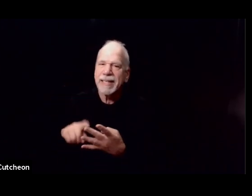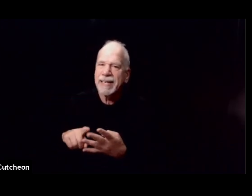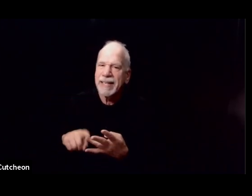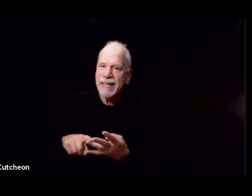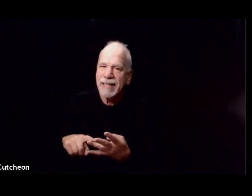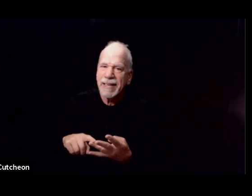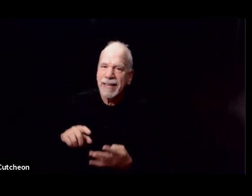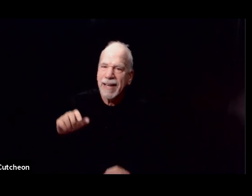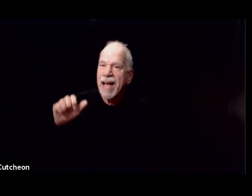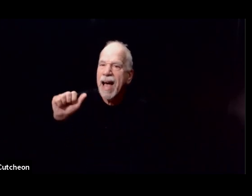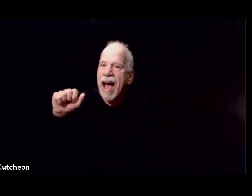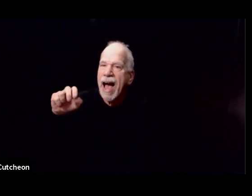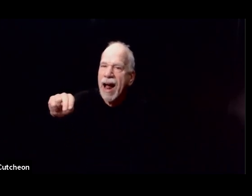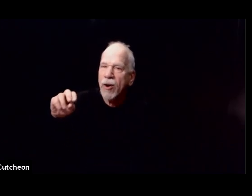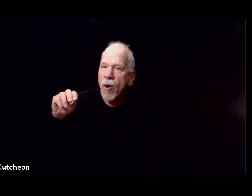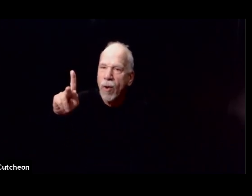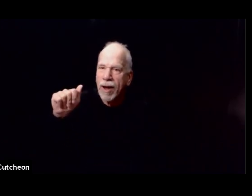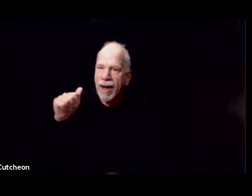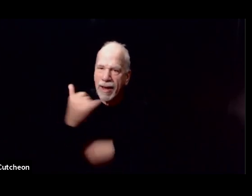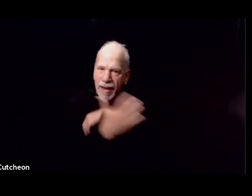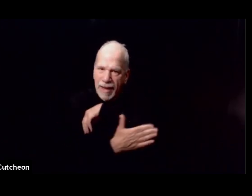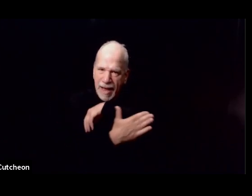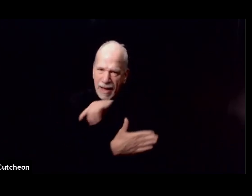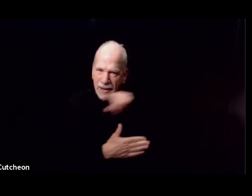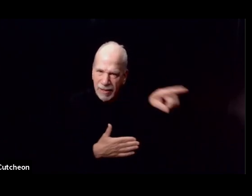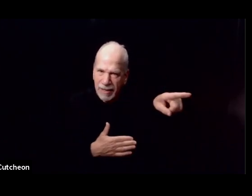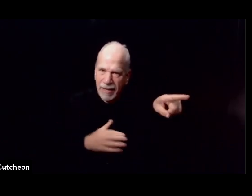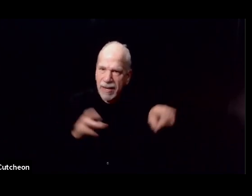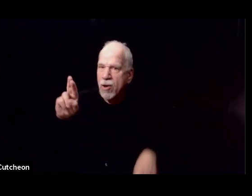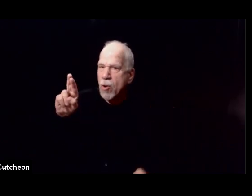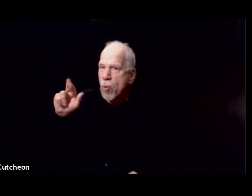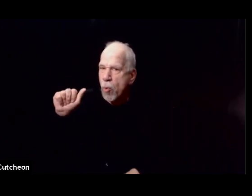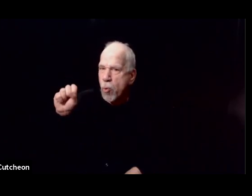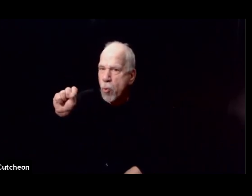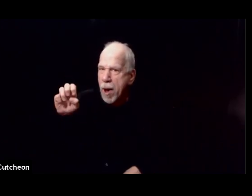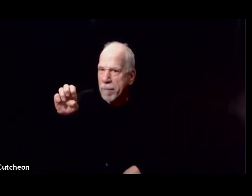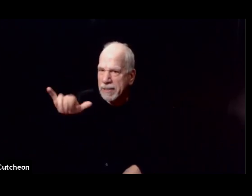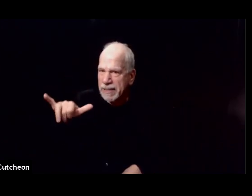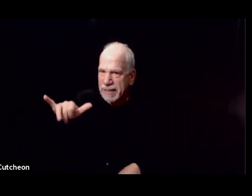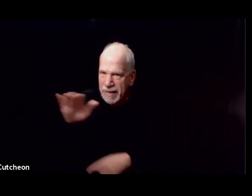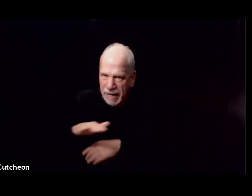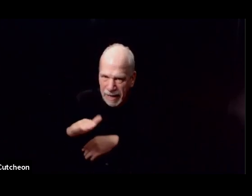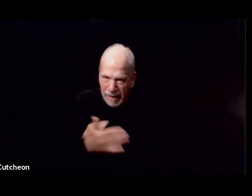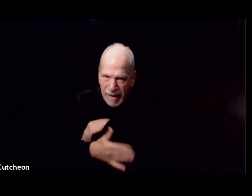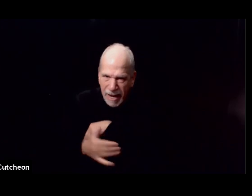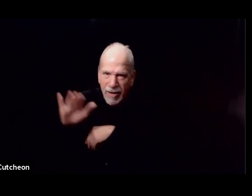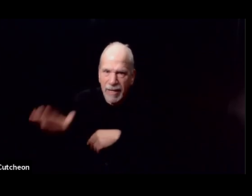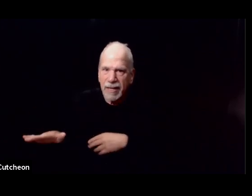Louis. I'd like to just make a few comments about the upcoming holiday weekend. It's so